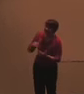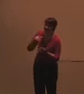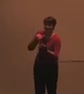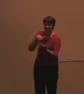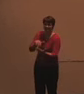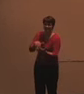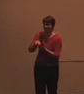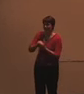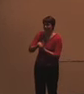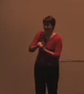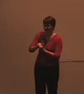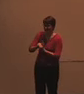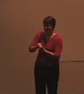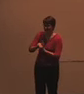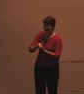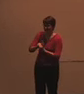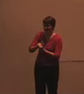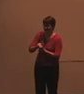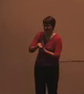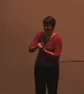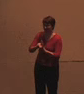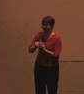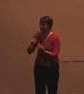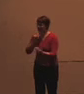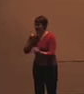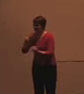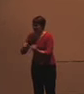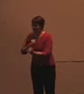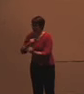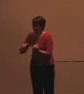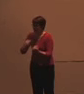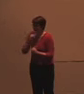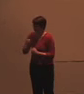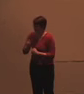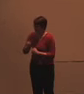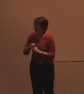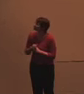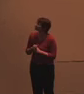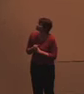Not exactly the final one, but bookshelf wall